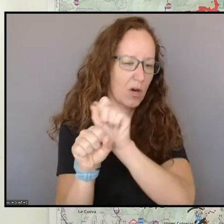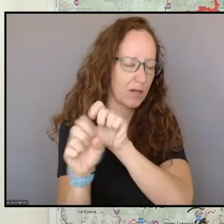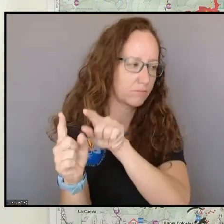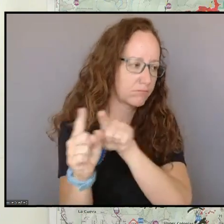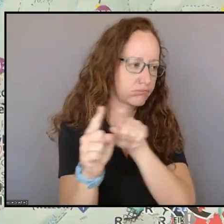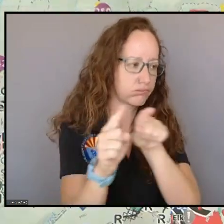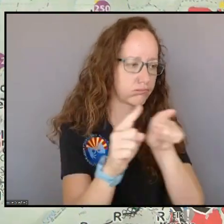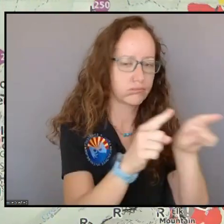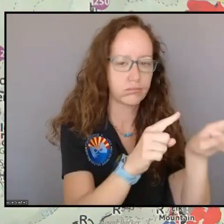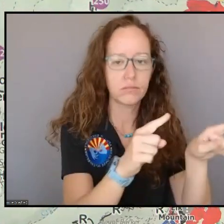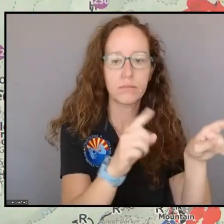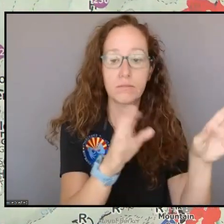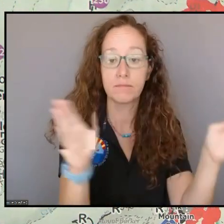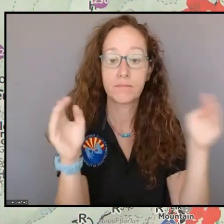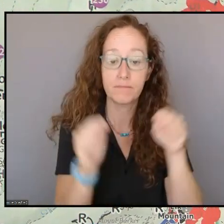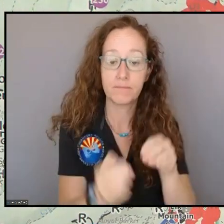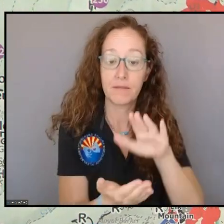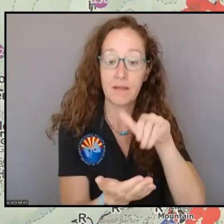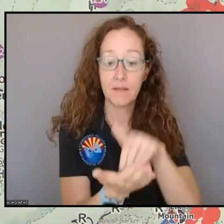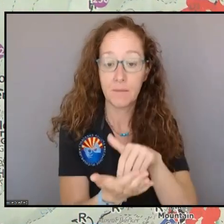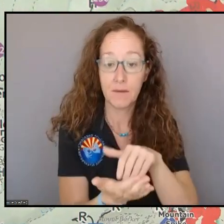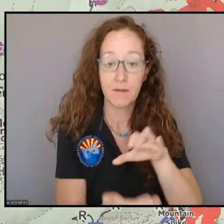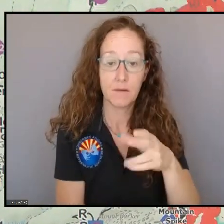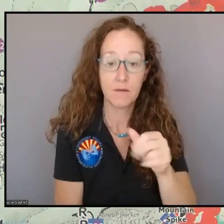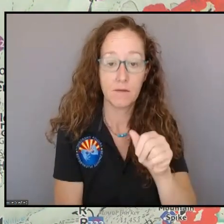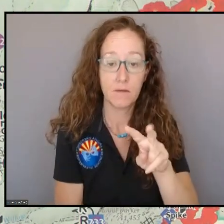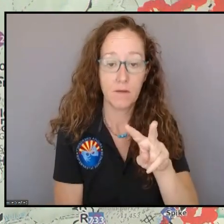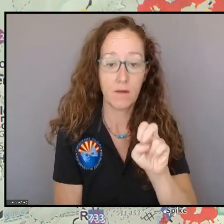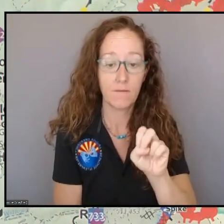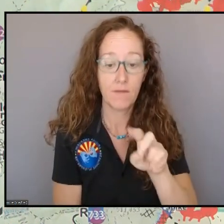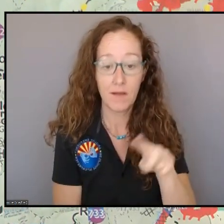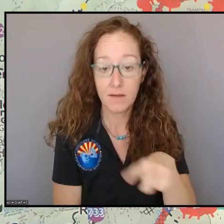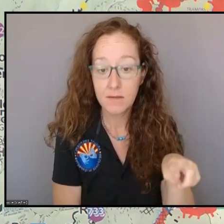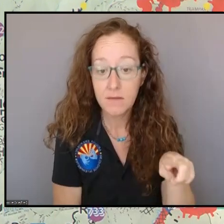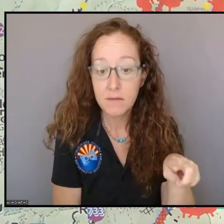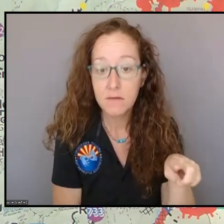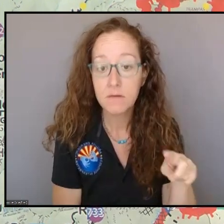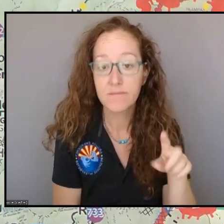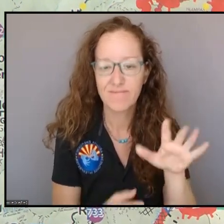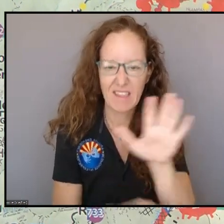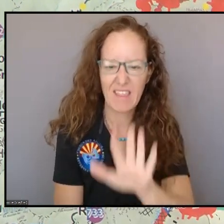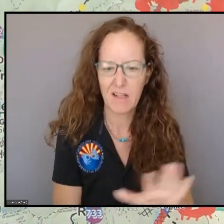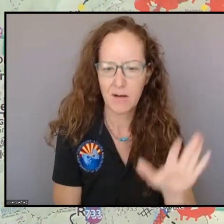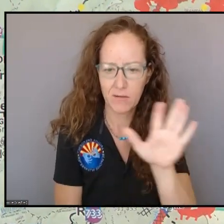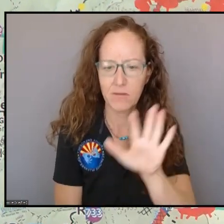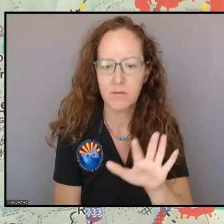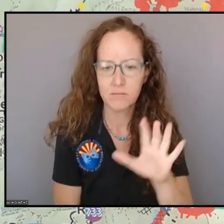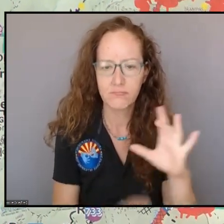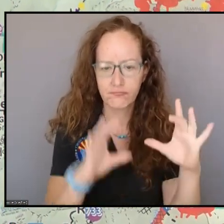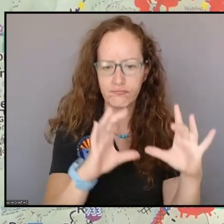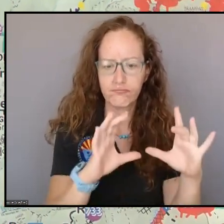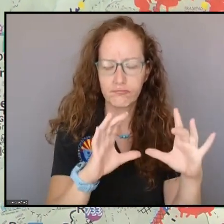Chavez and this area in here, working their way out, touching